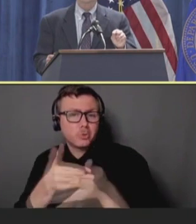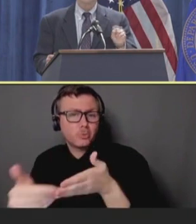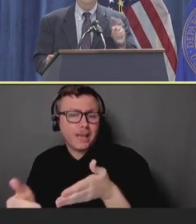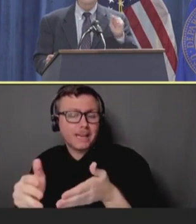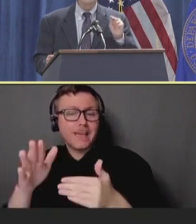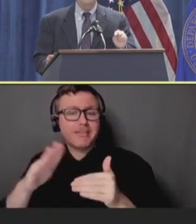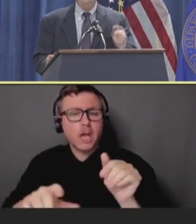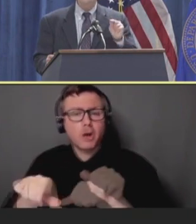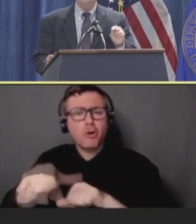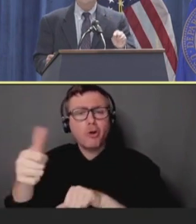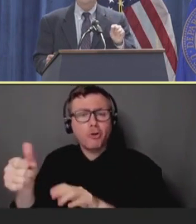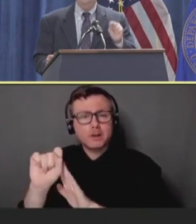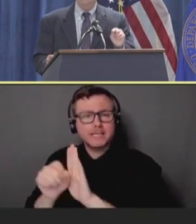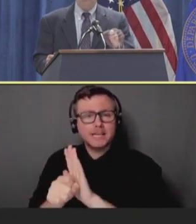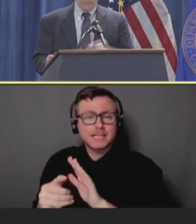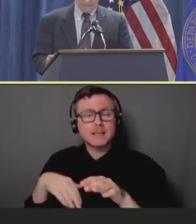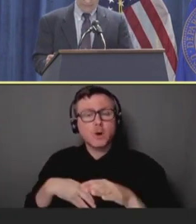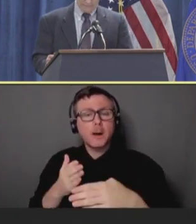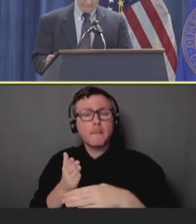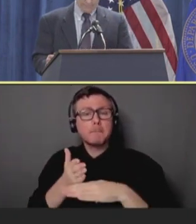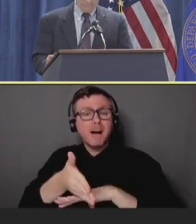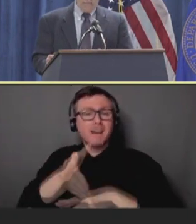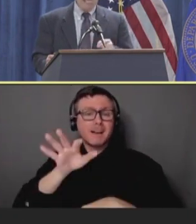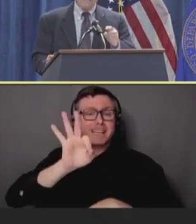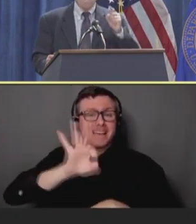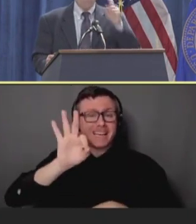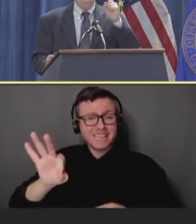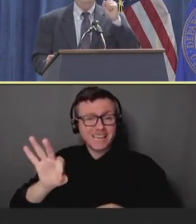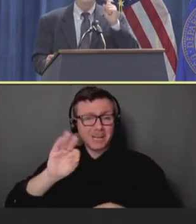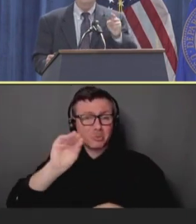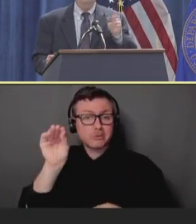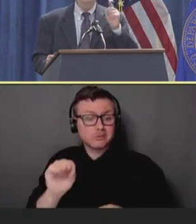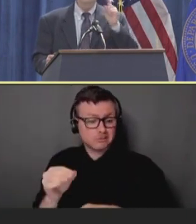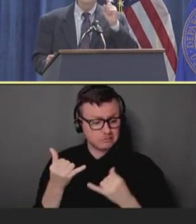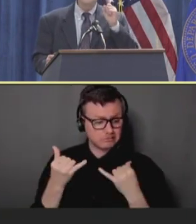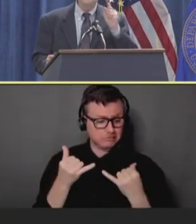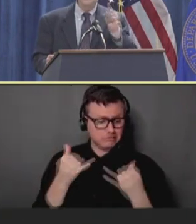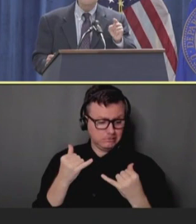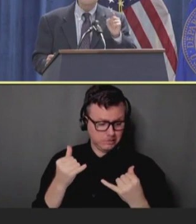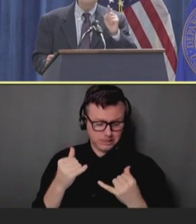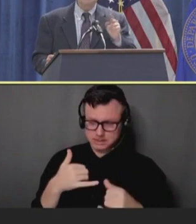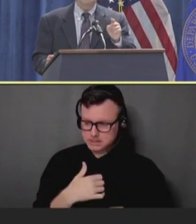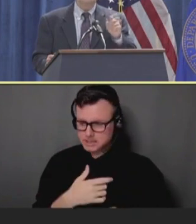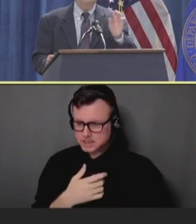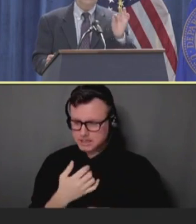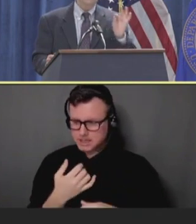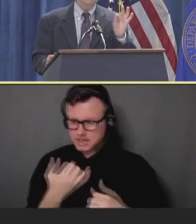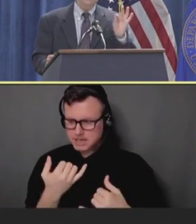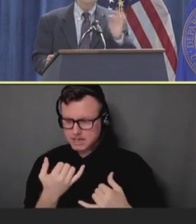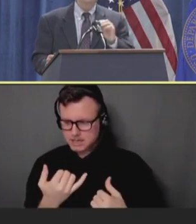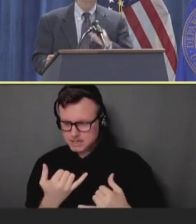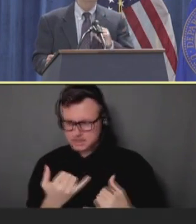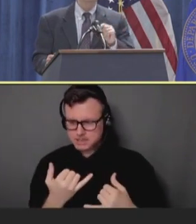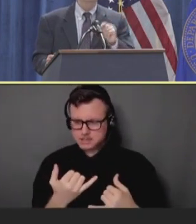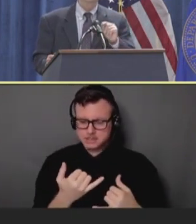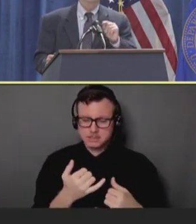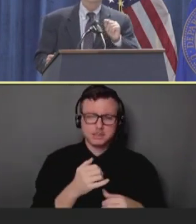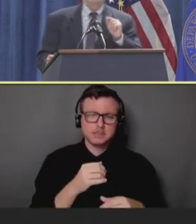It's over 99 percent now. At this very moment -- and I'll just take a minute to explain that.